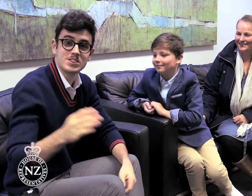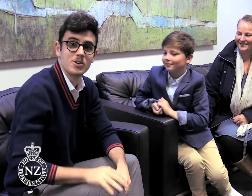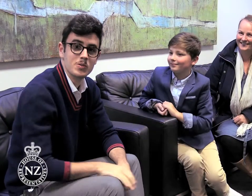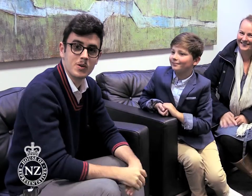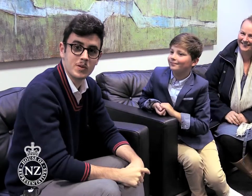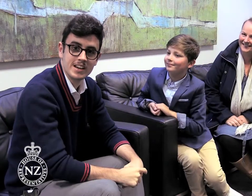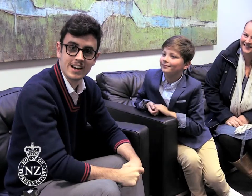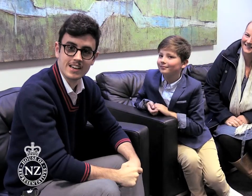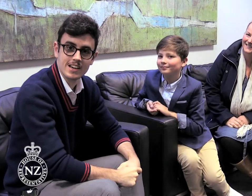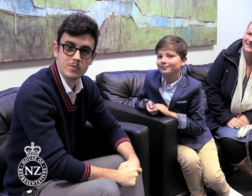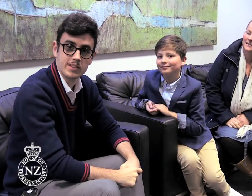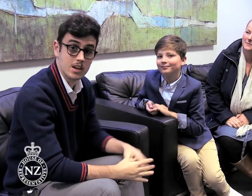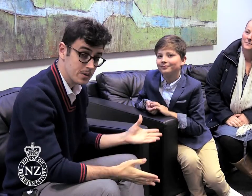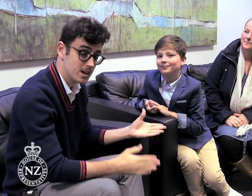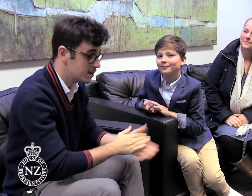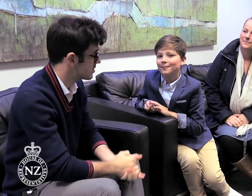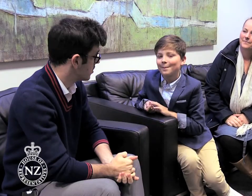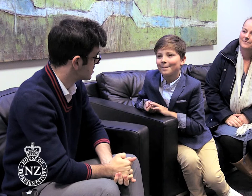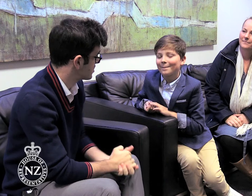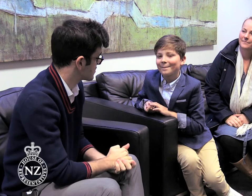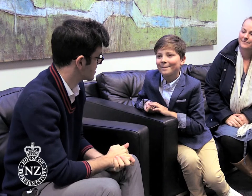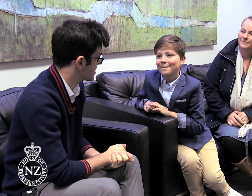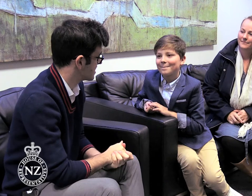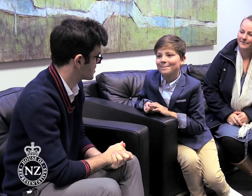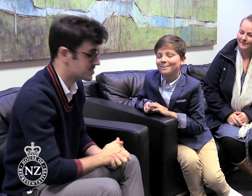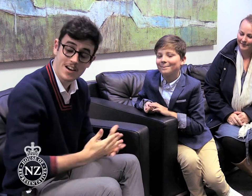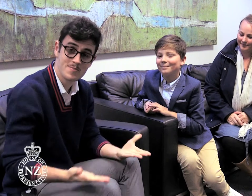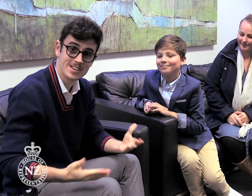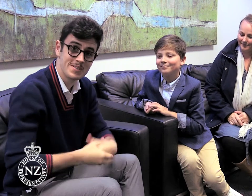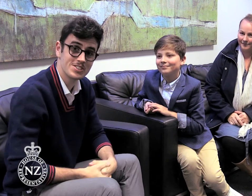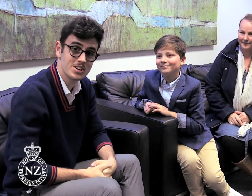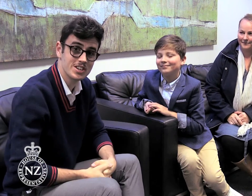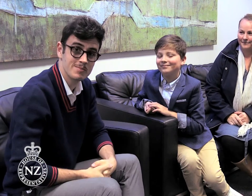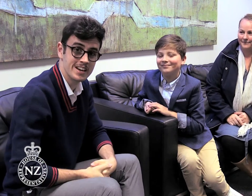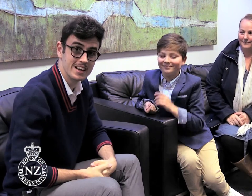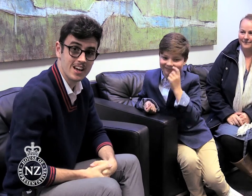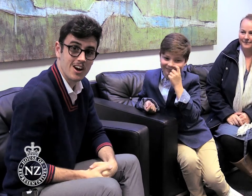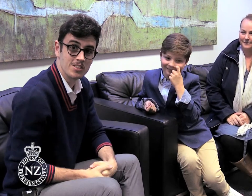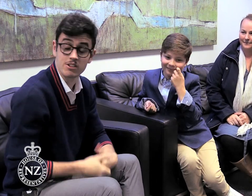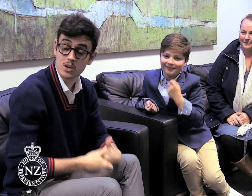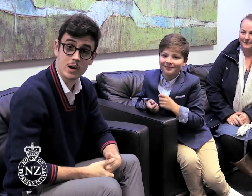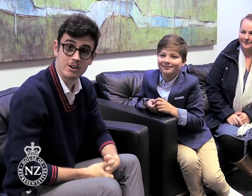So we're now here with Louis. Louis has also just presented to the Government Administration Committee on their inquiry